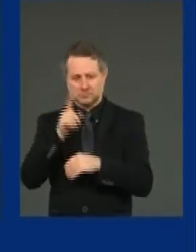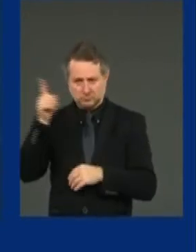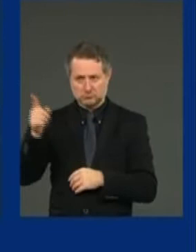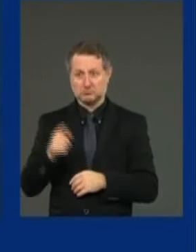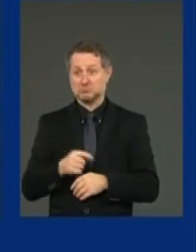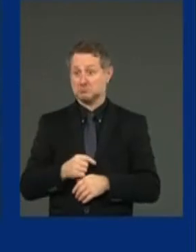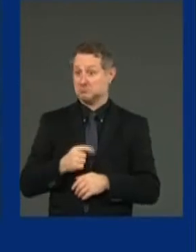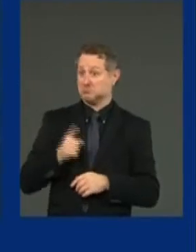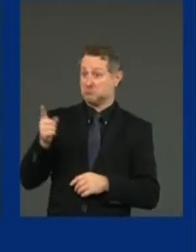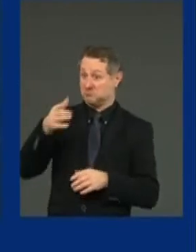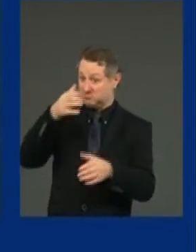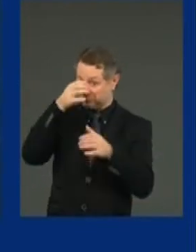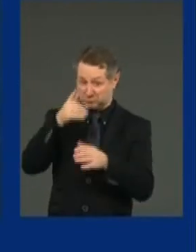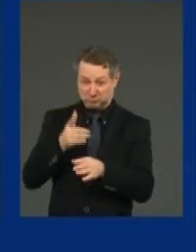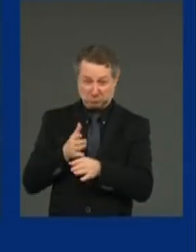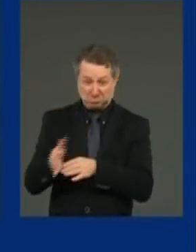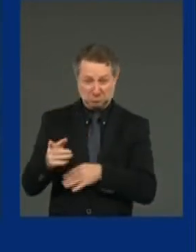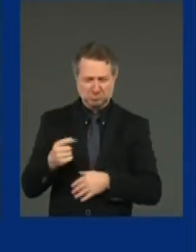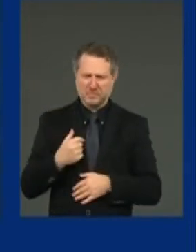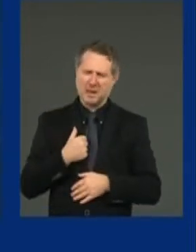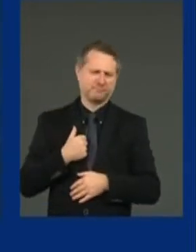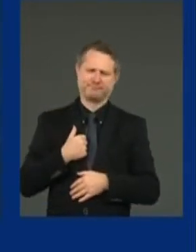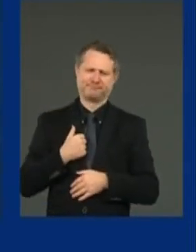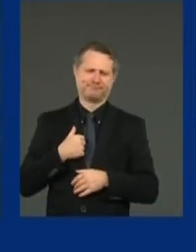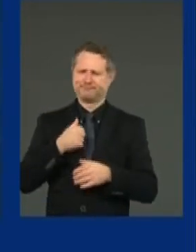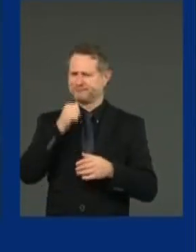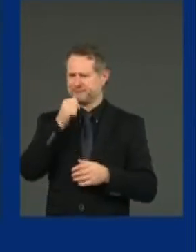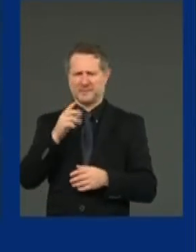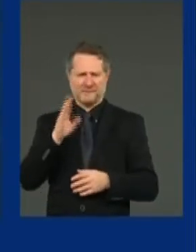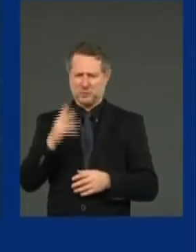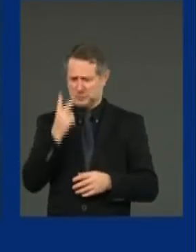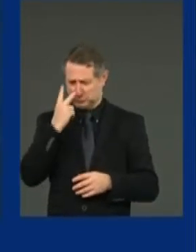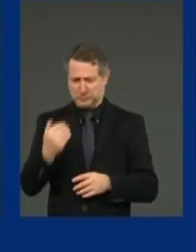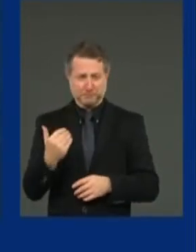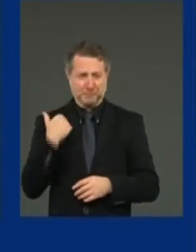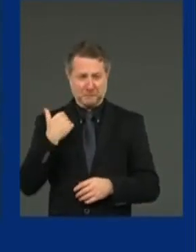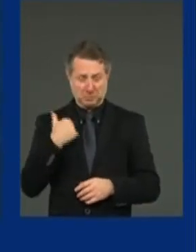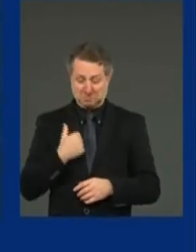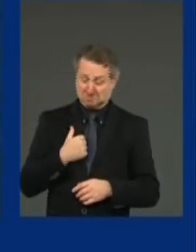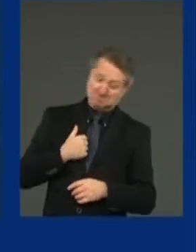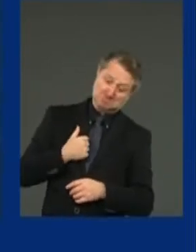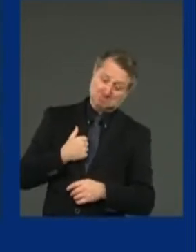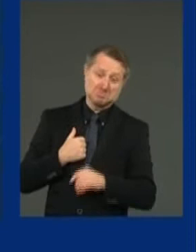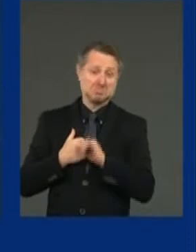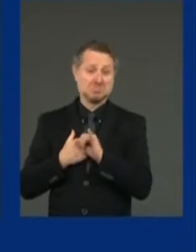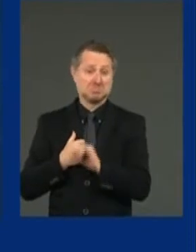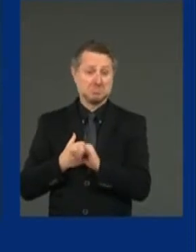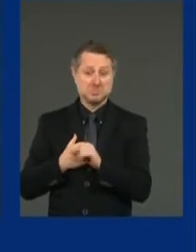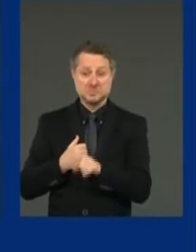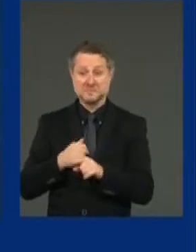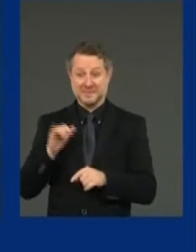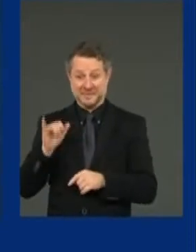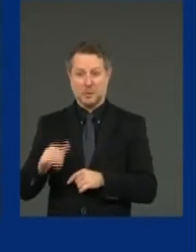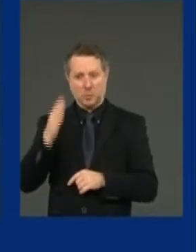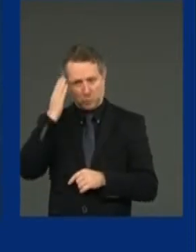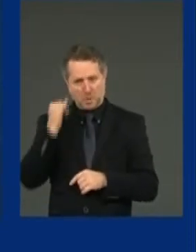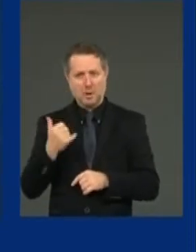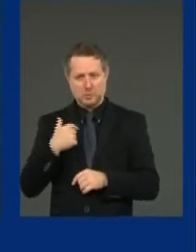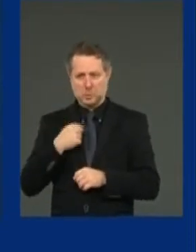COLLEGE IN LONDON. GEOSTATISTICS IS NOT MY FIELD OF ENDEAVOR. I NEVER HEARD OF GEOSTATISTICS